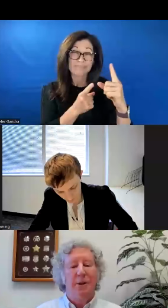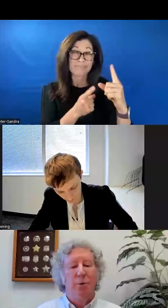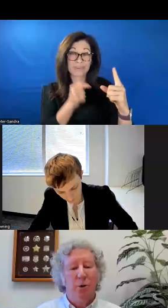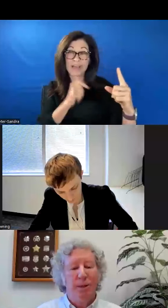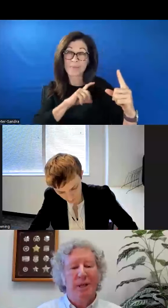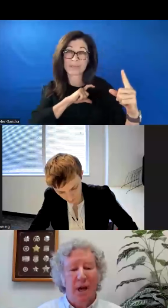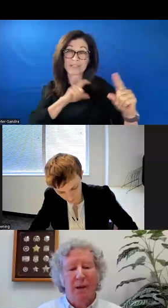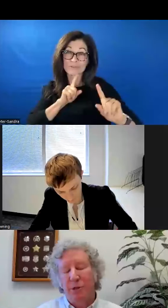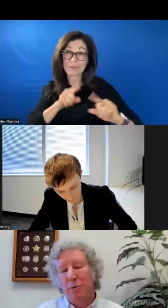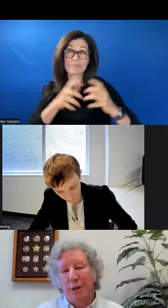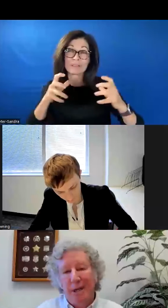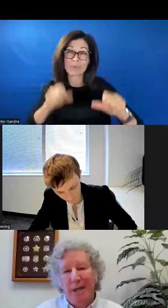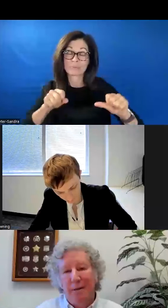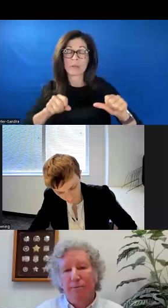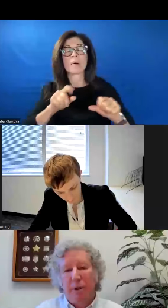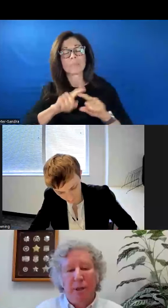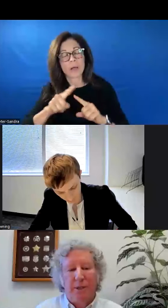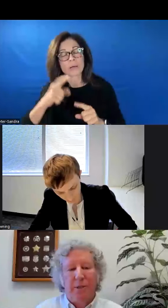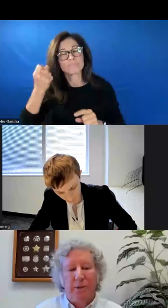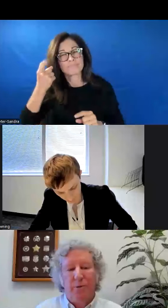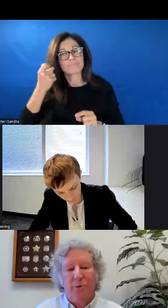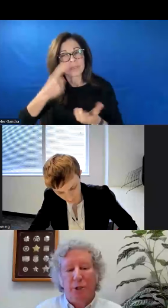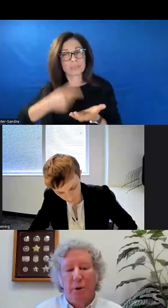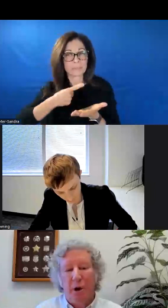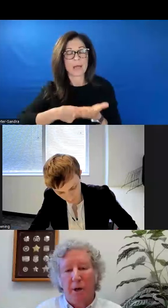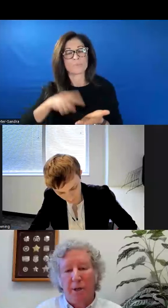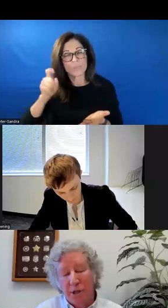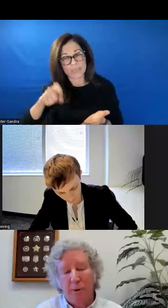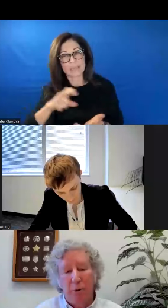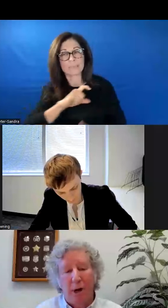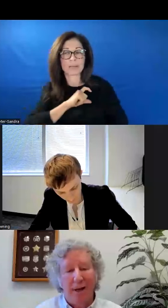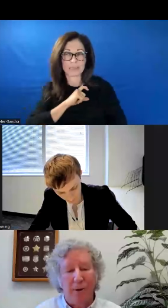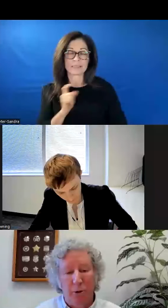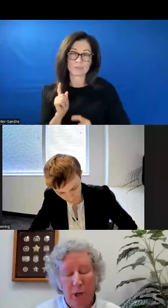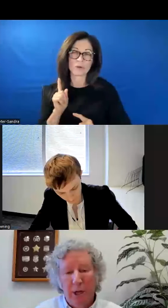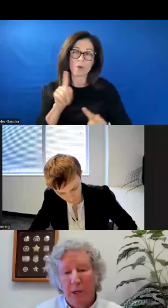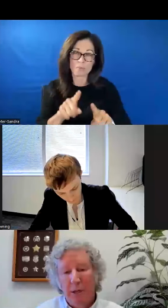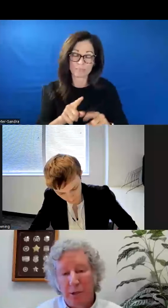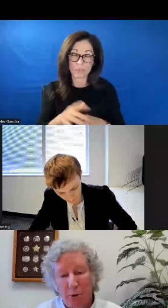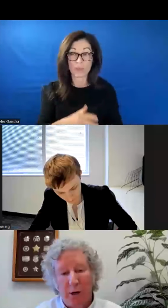THERE ARE TIMES WHEN WE NEED POLICE TO RESPOND. SOME OF THE WORK THAT I DO IS